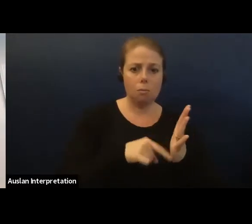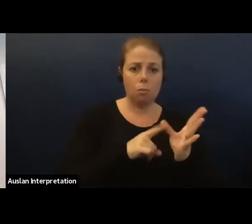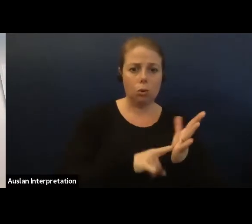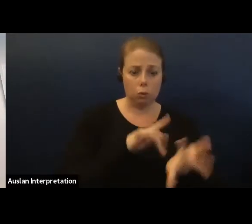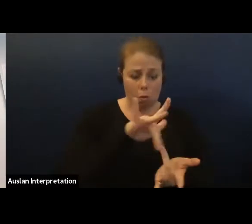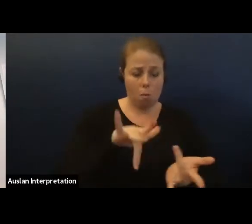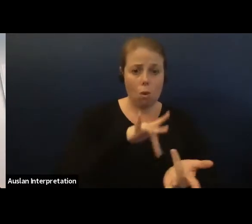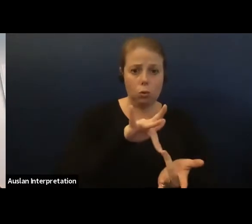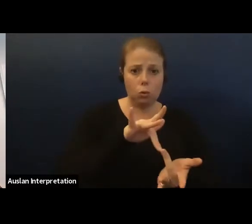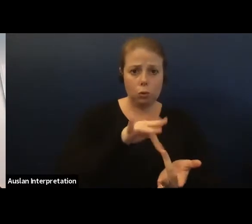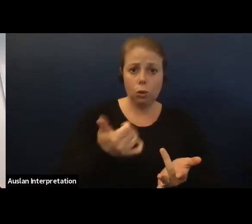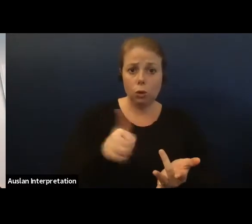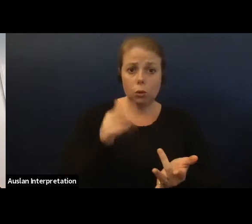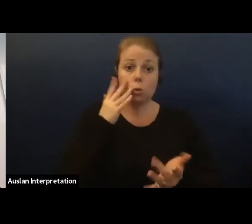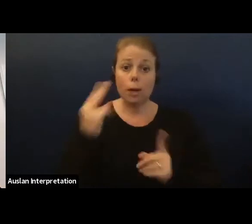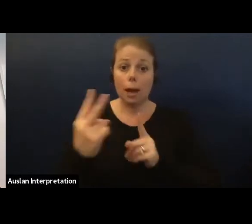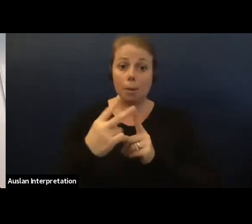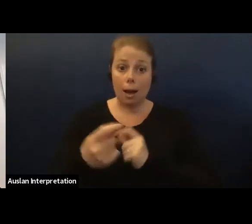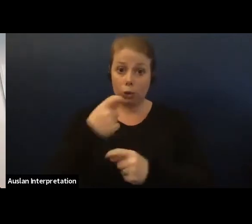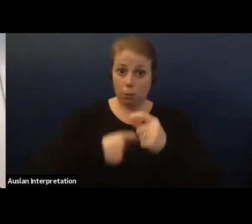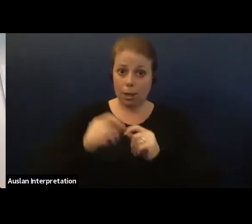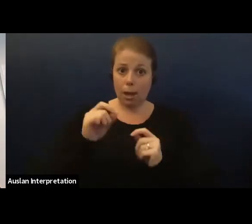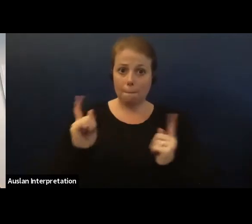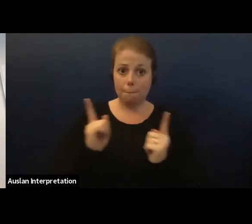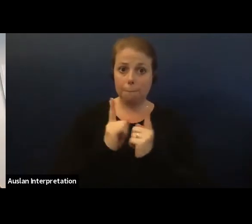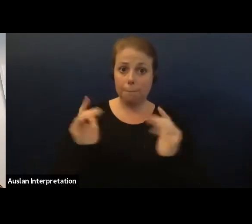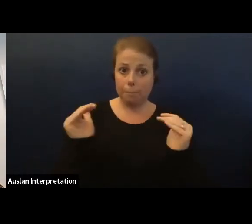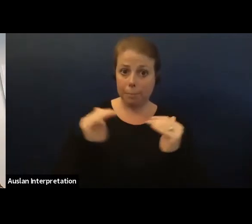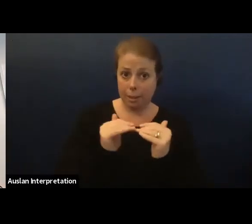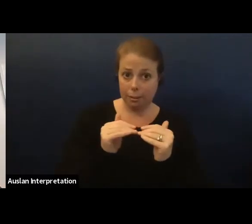The second part of the peer role happens collectively at an assessment meeting when